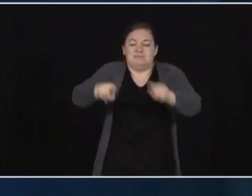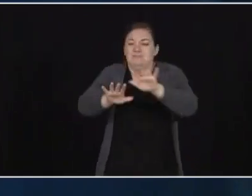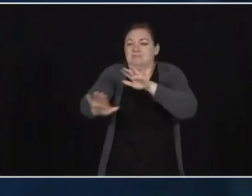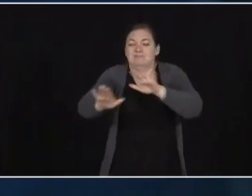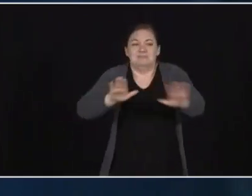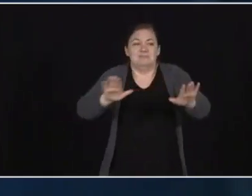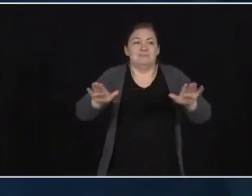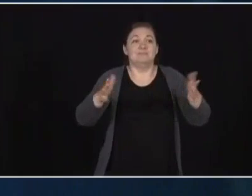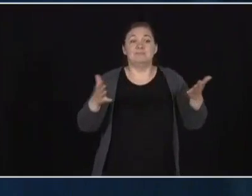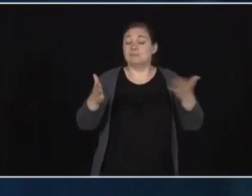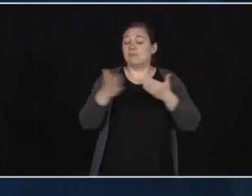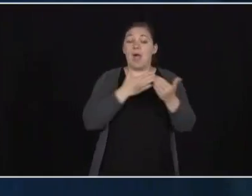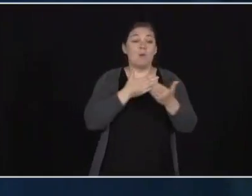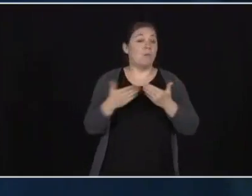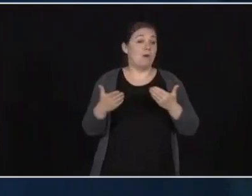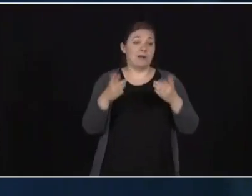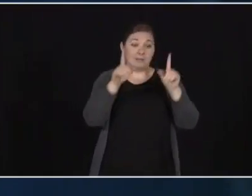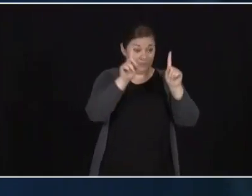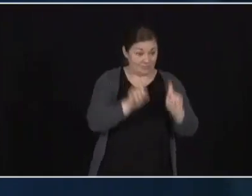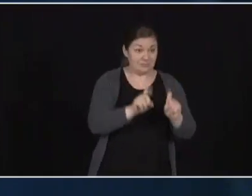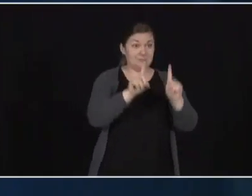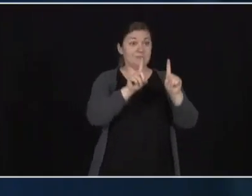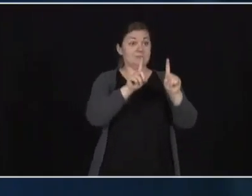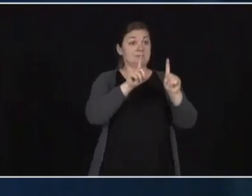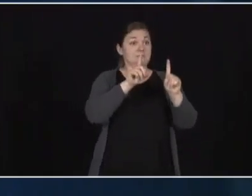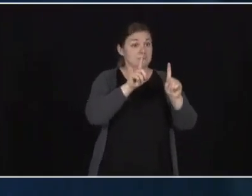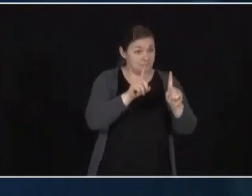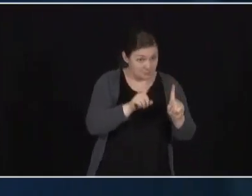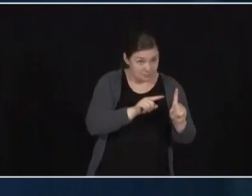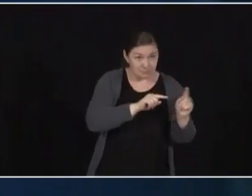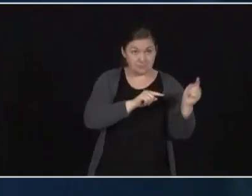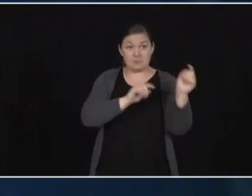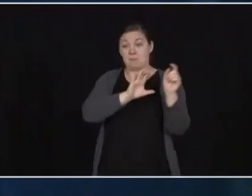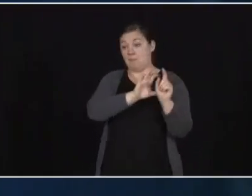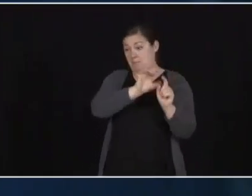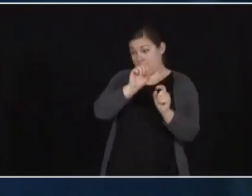and within a prompt timeframe a laboratory is working diligently to ensure turnaround